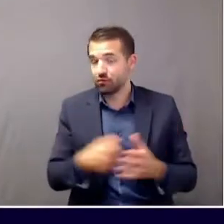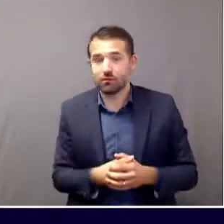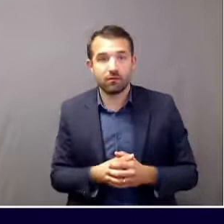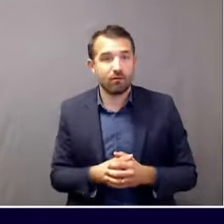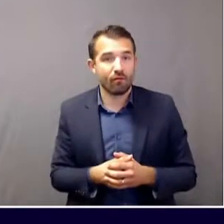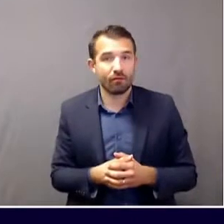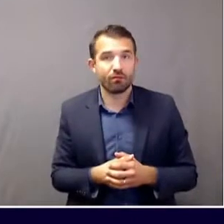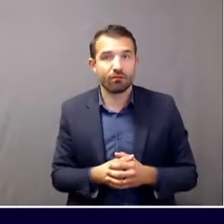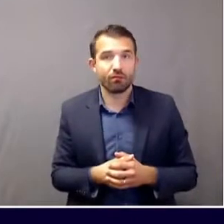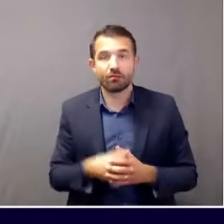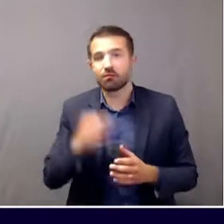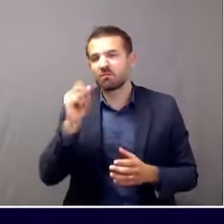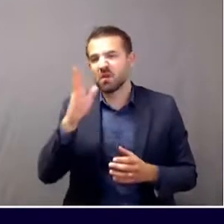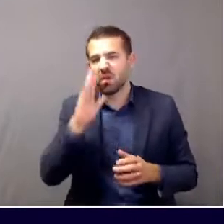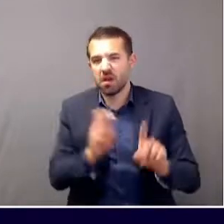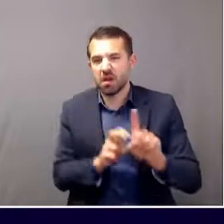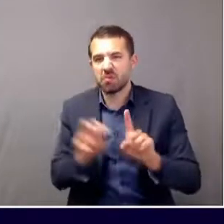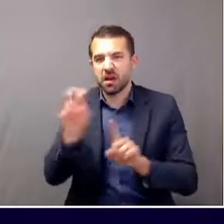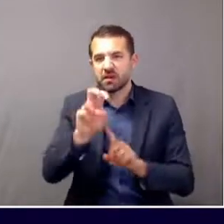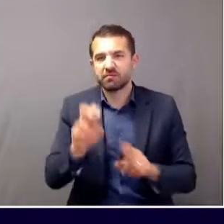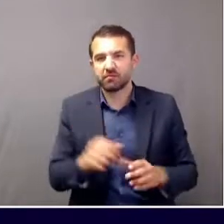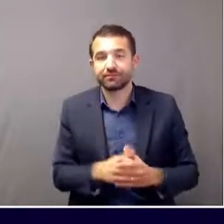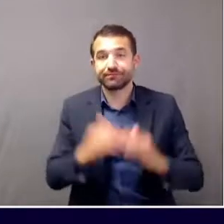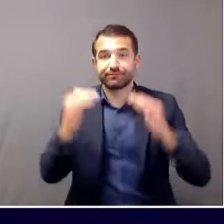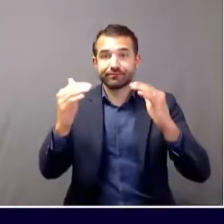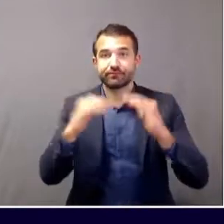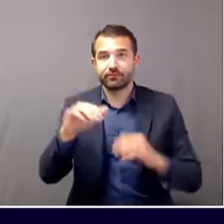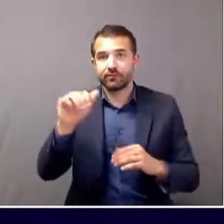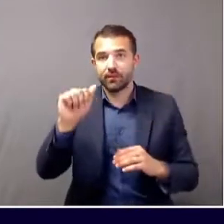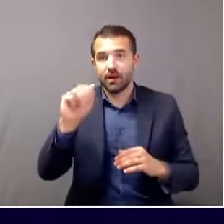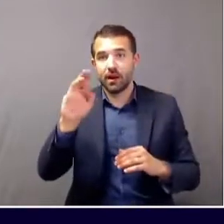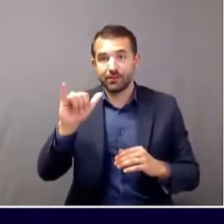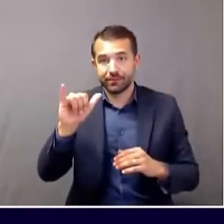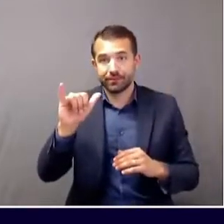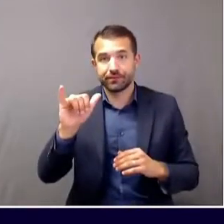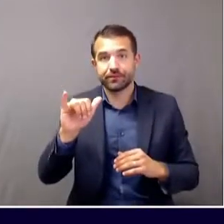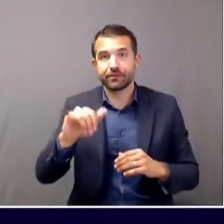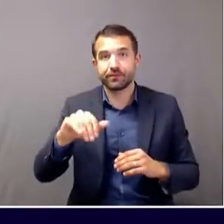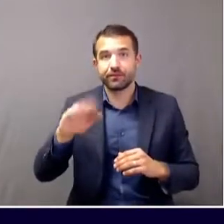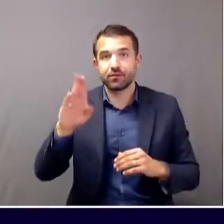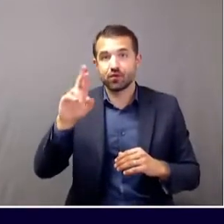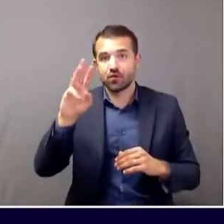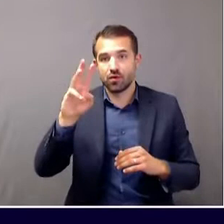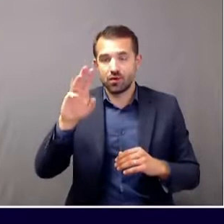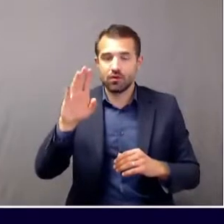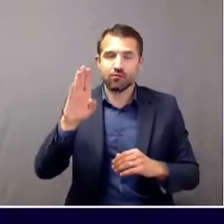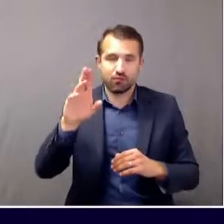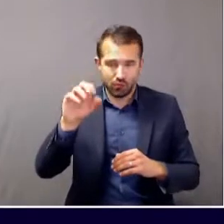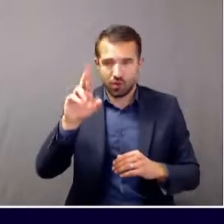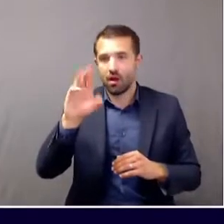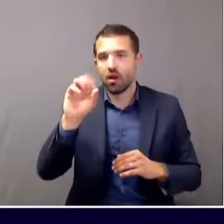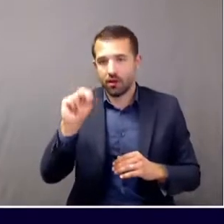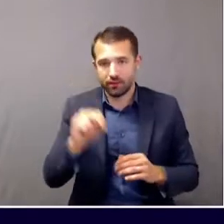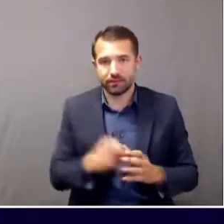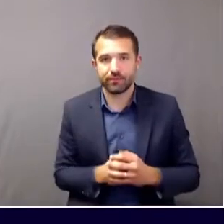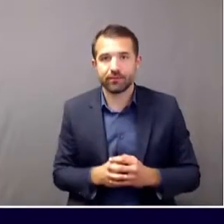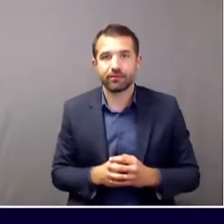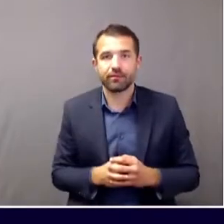a moment while we turn to Amy brown